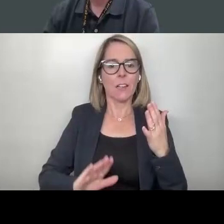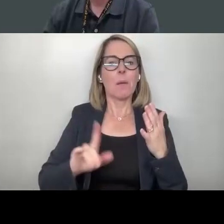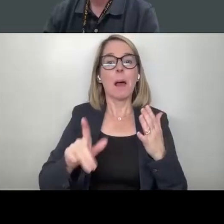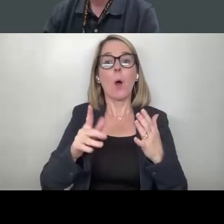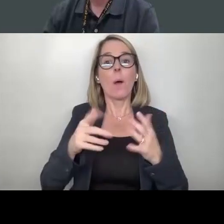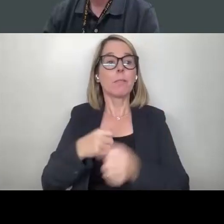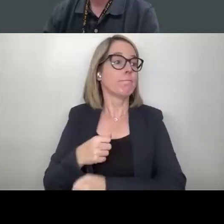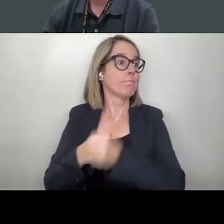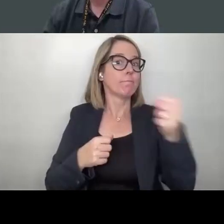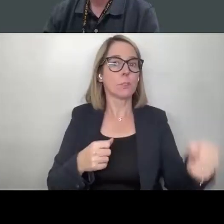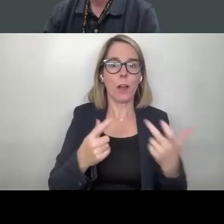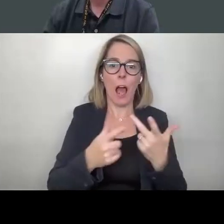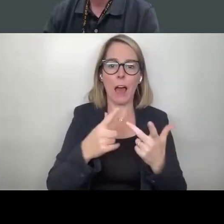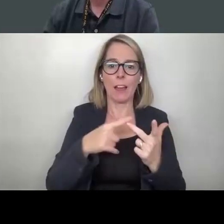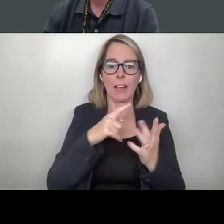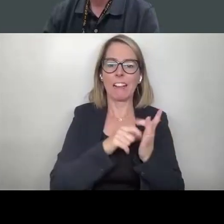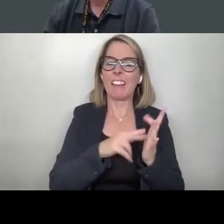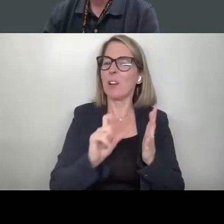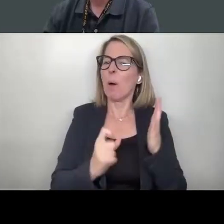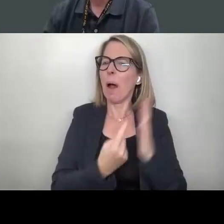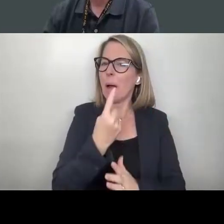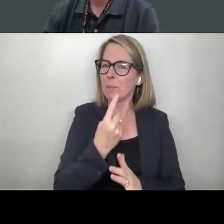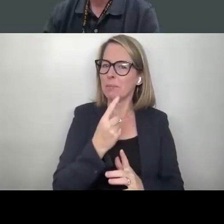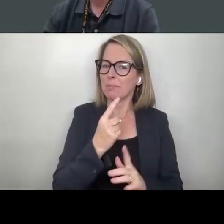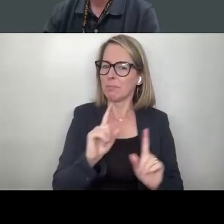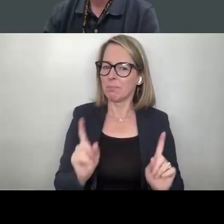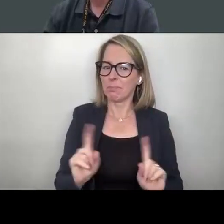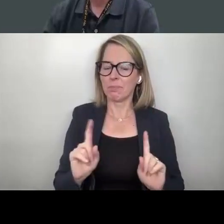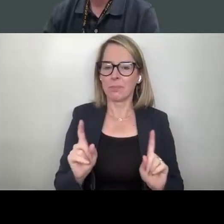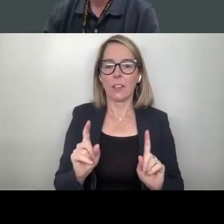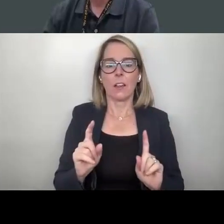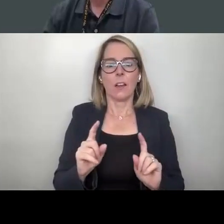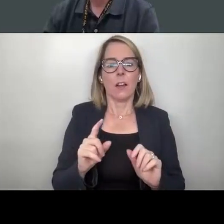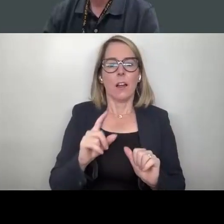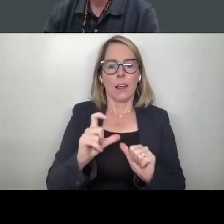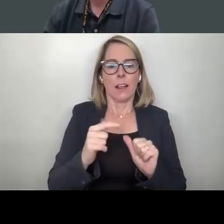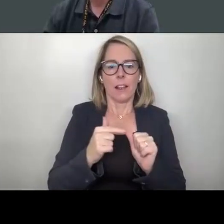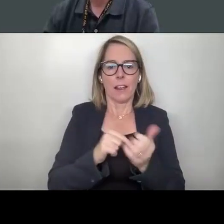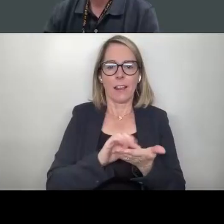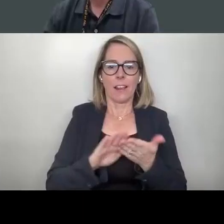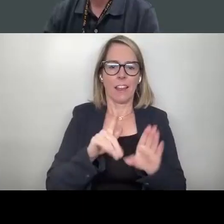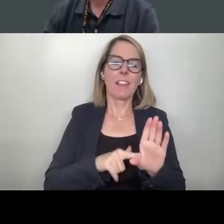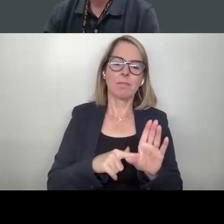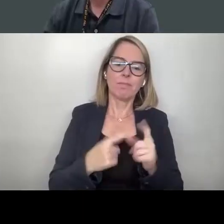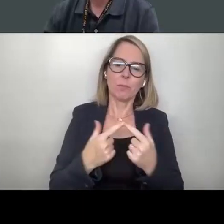Cathy: Oh, look, I think I'm always mindful. So, we had many years of having a small clinic